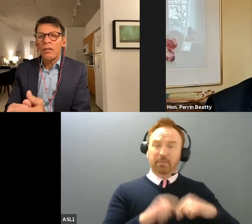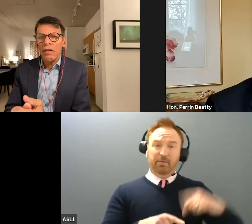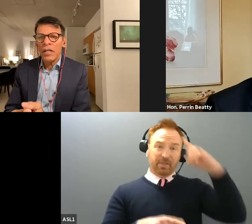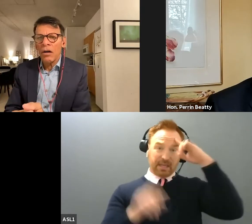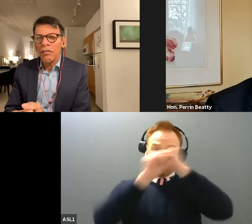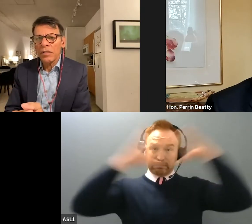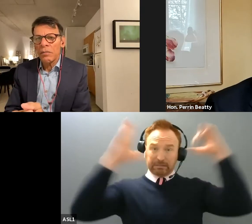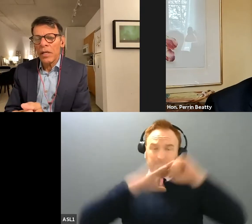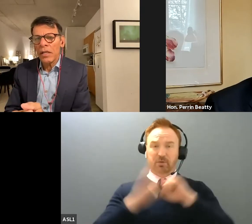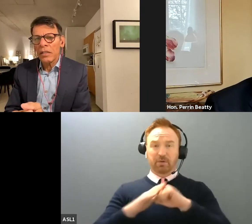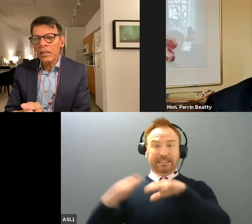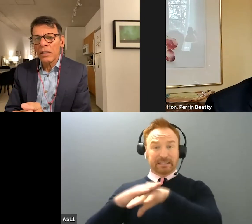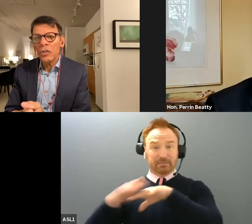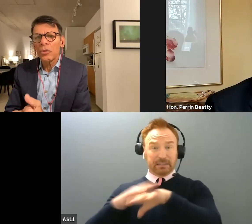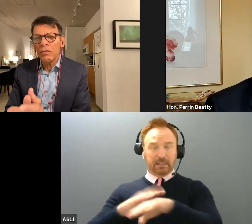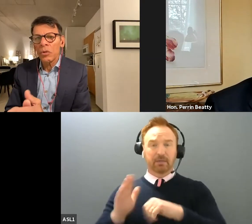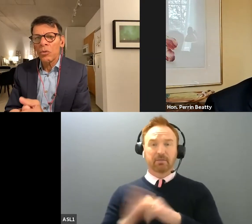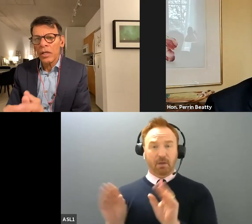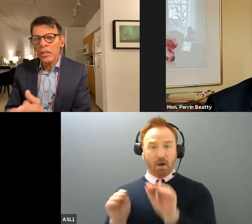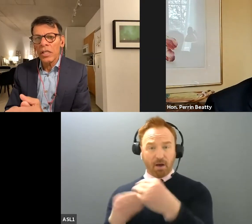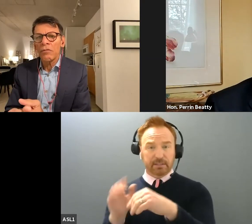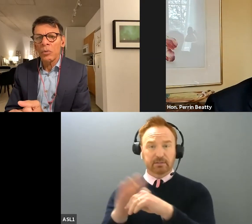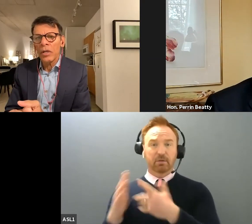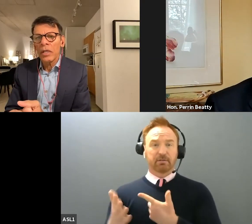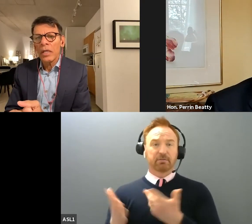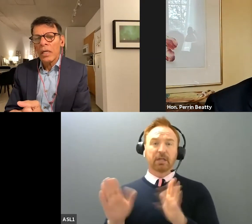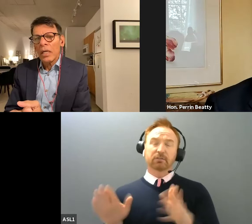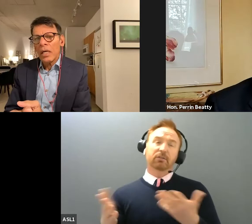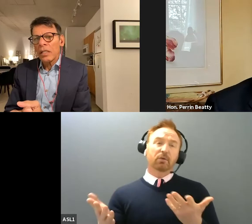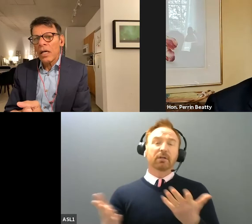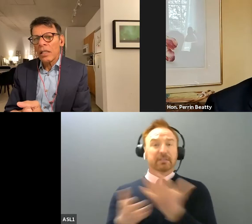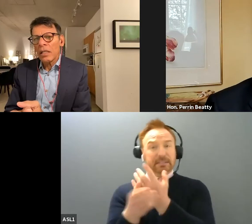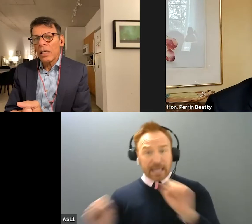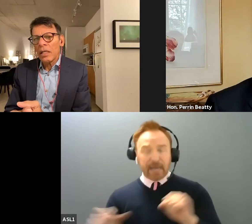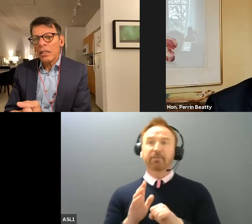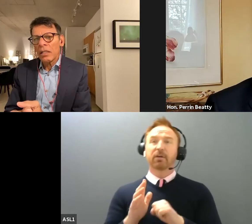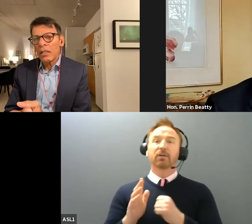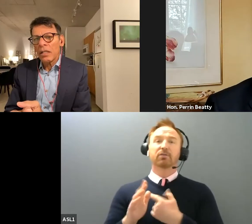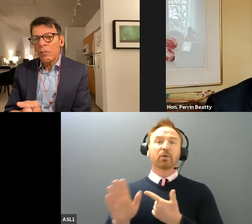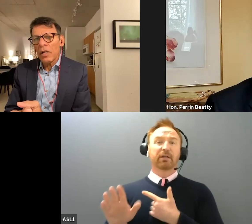of having an office and making it conducive to work and support it is not it's not the same. But